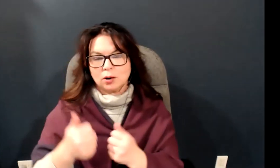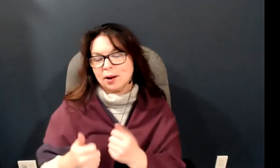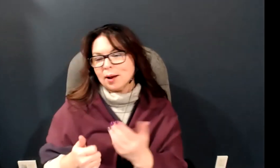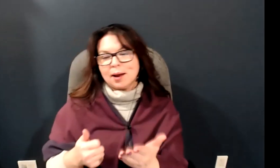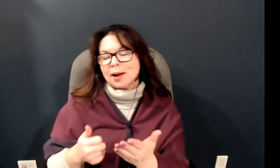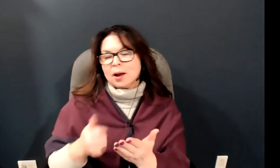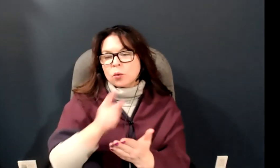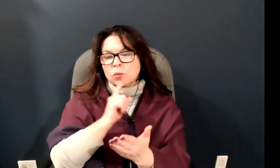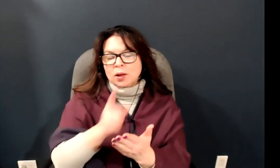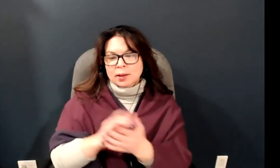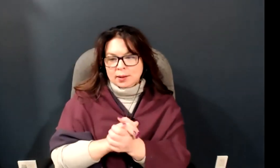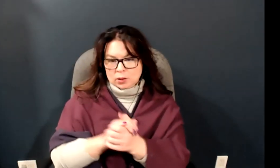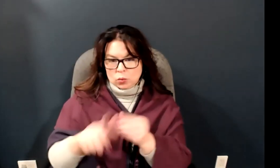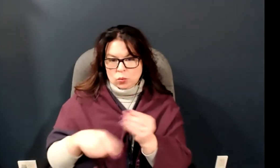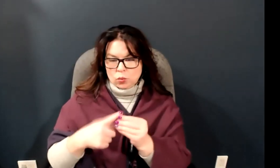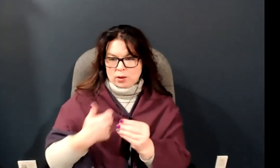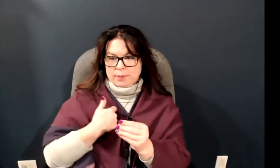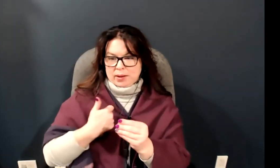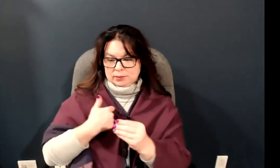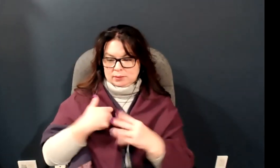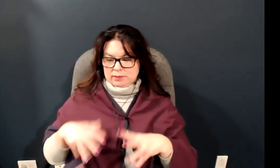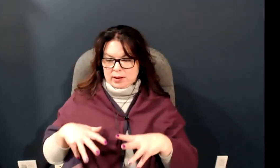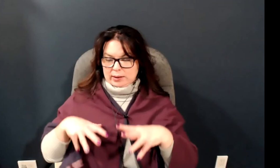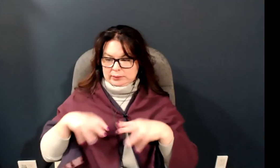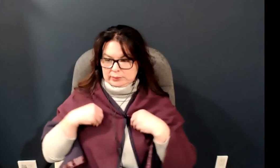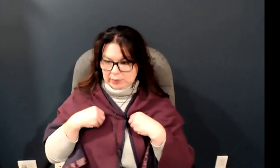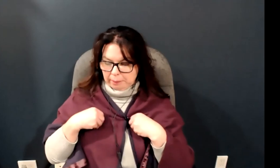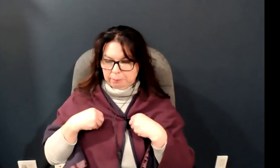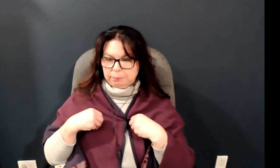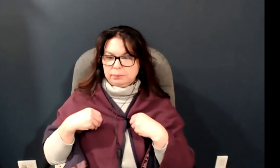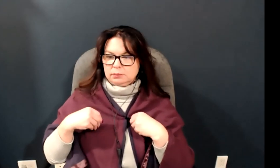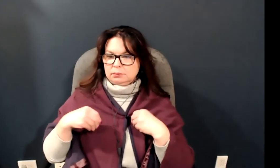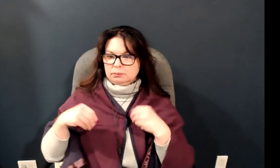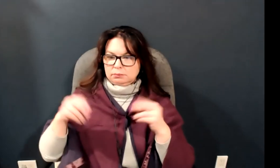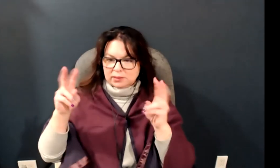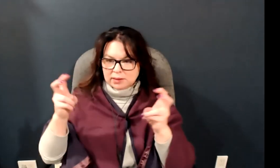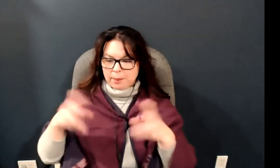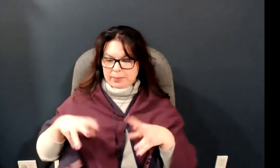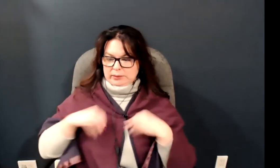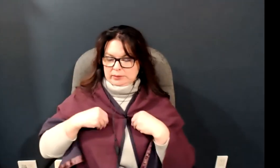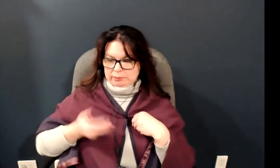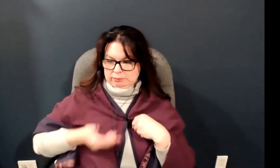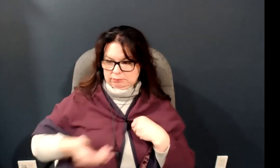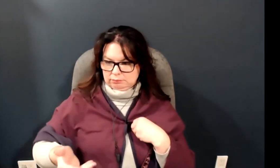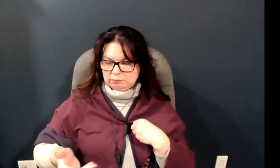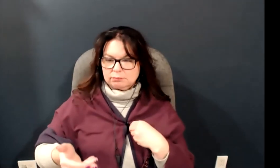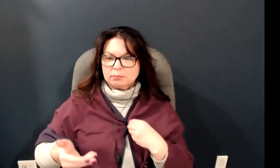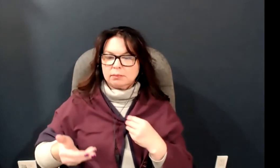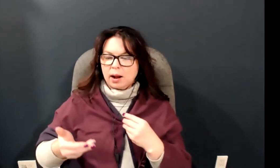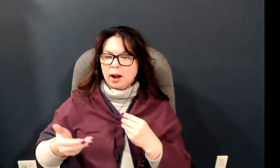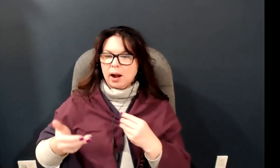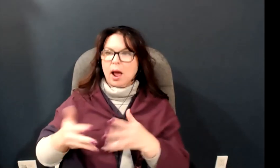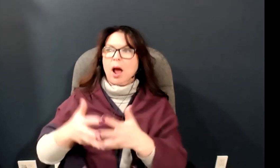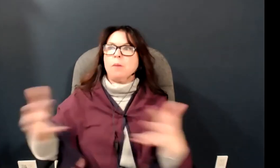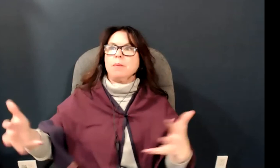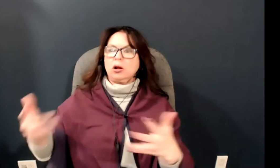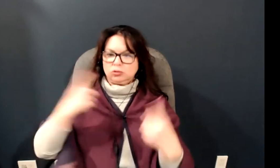Because I kept thinking was this art history's fault or, thinking in '97, I didn't know,